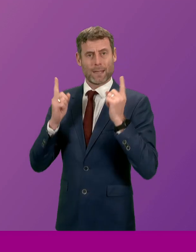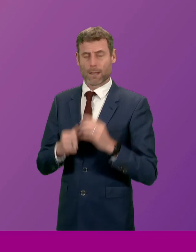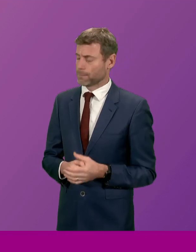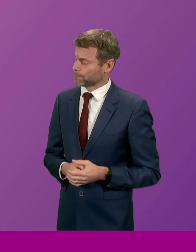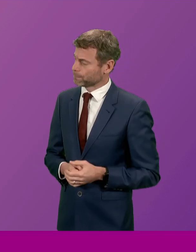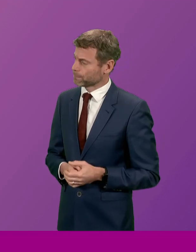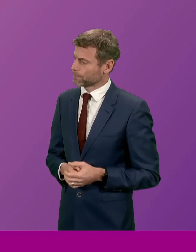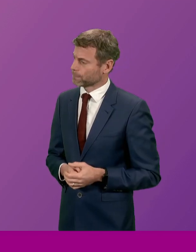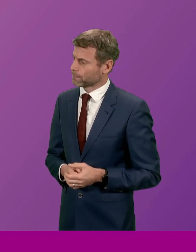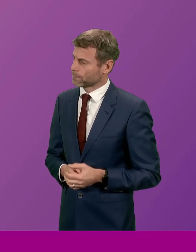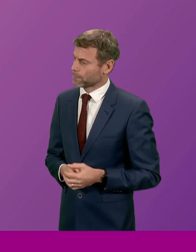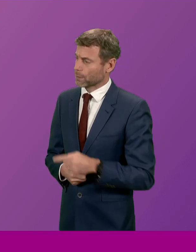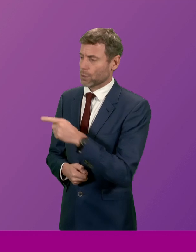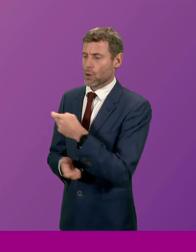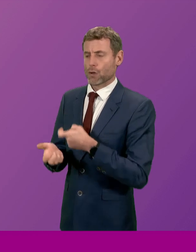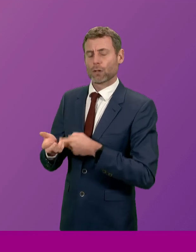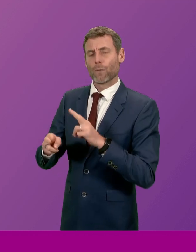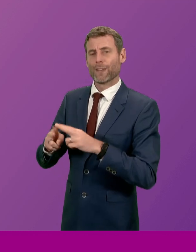I do not think that it is good enough for Russell Findlay to say that I have